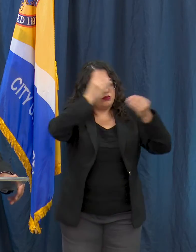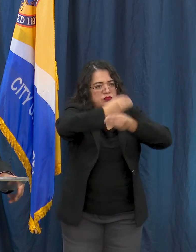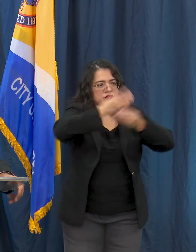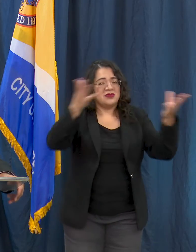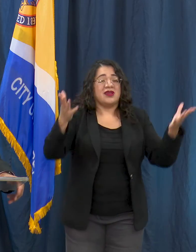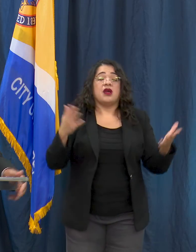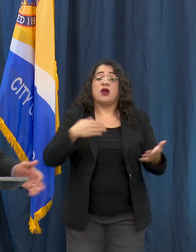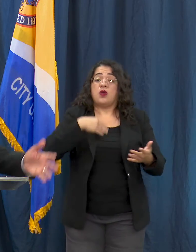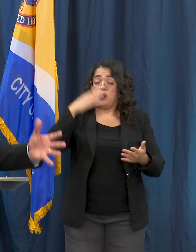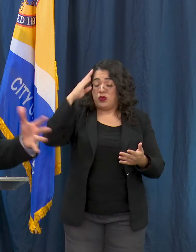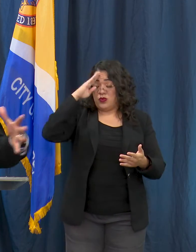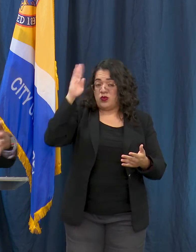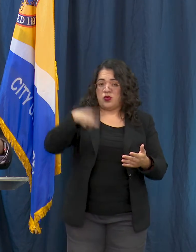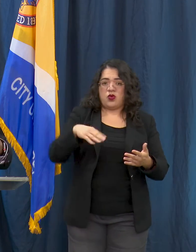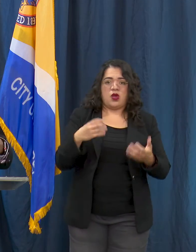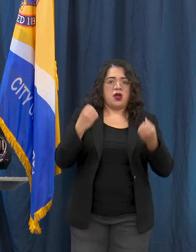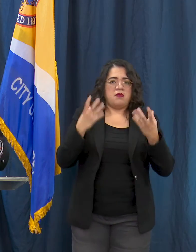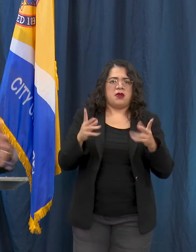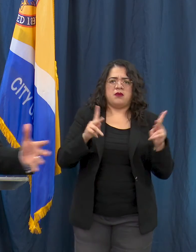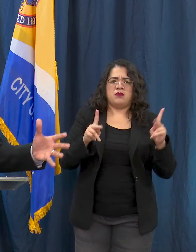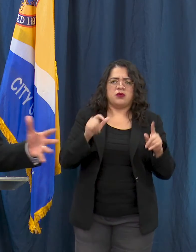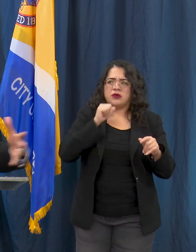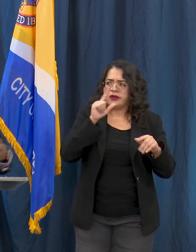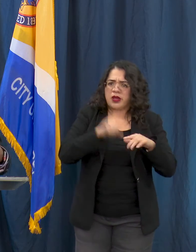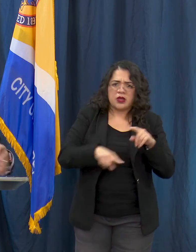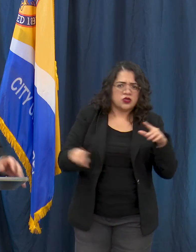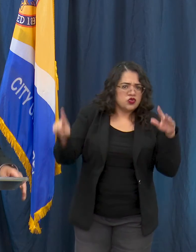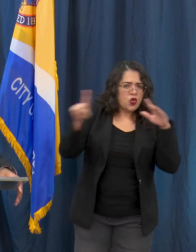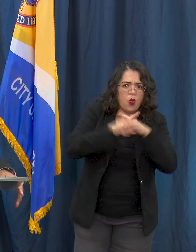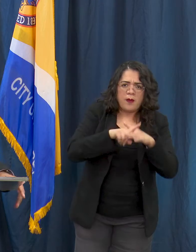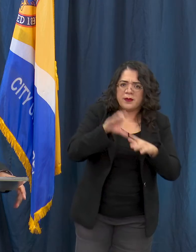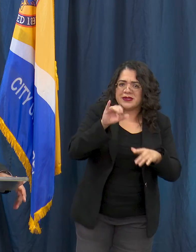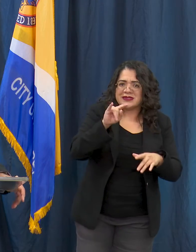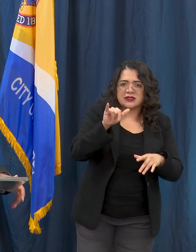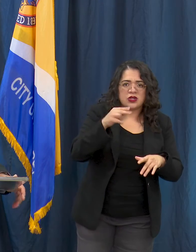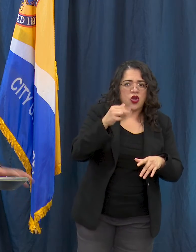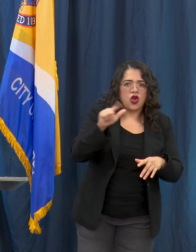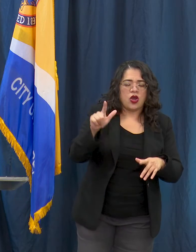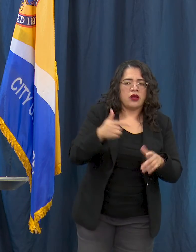been difficult not being at City Hall. Obviously everything is remote and not being able to have the kind of